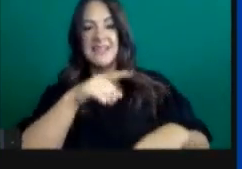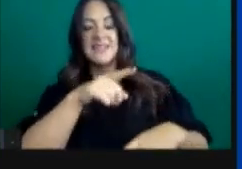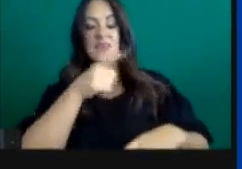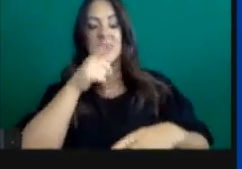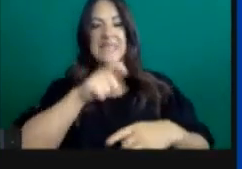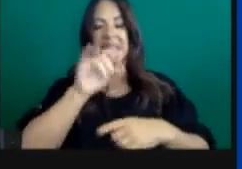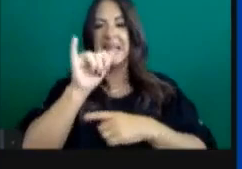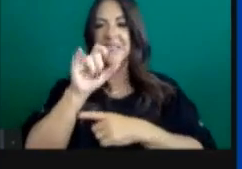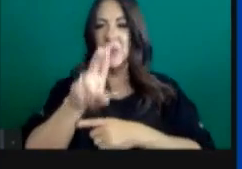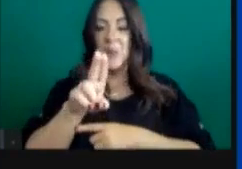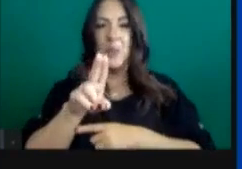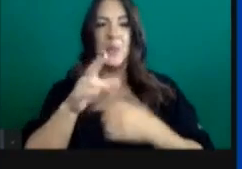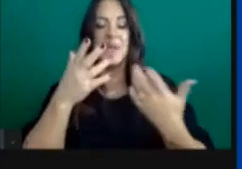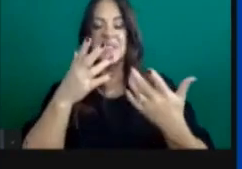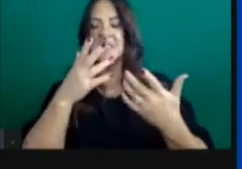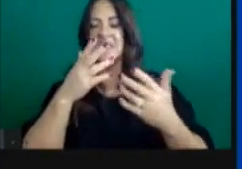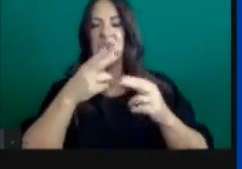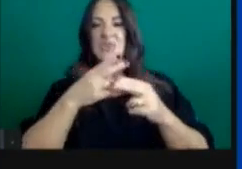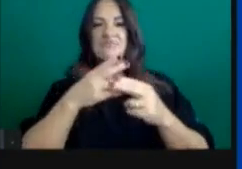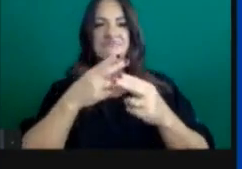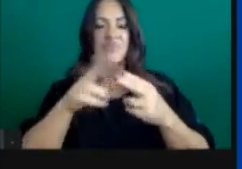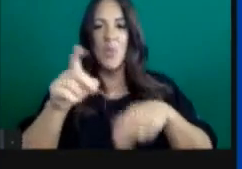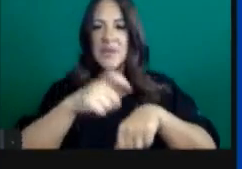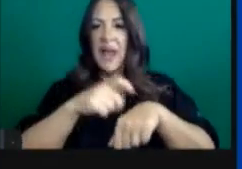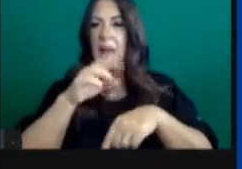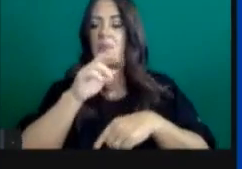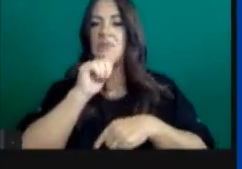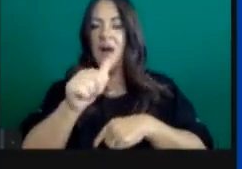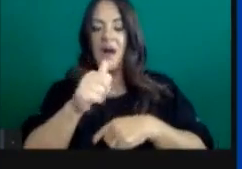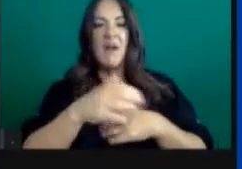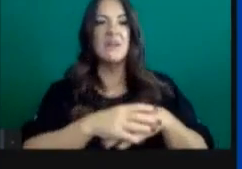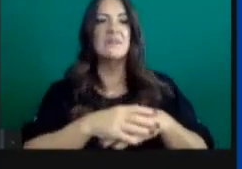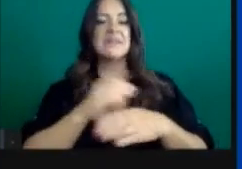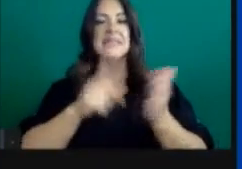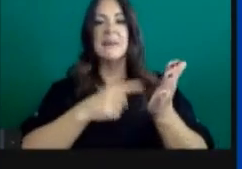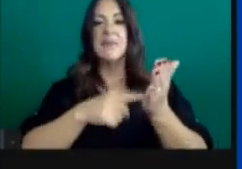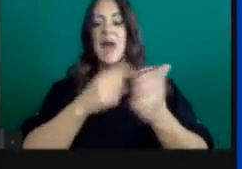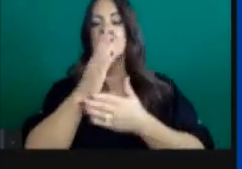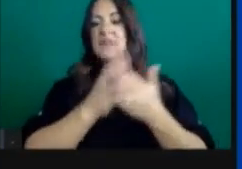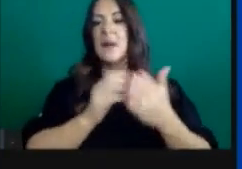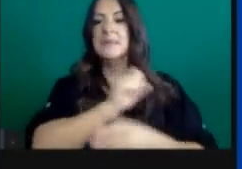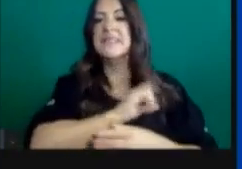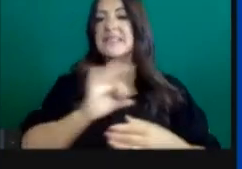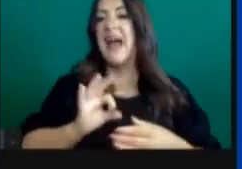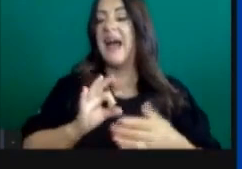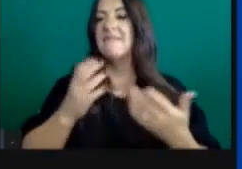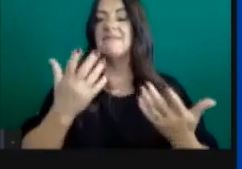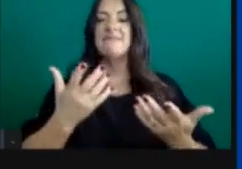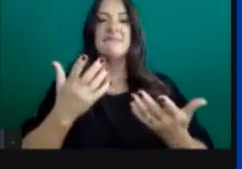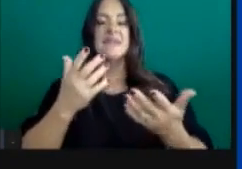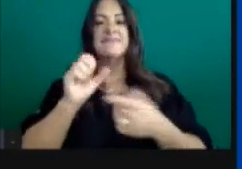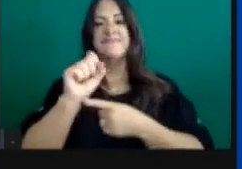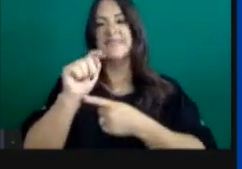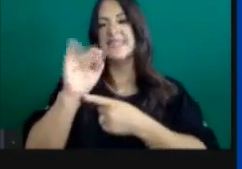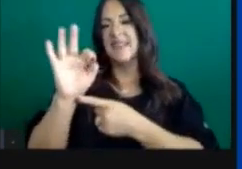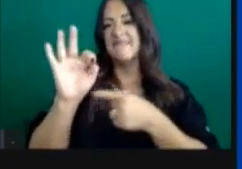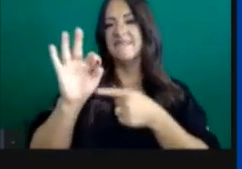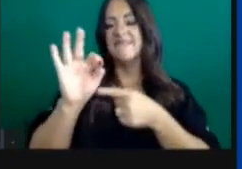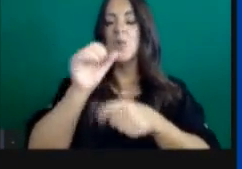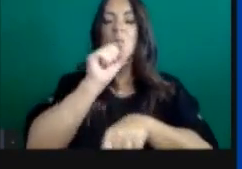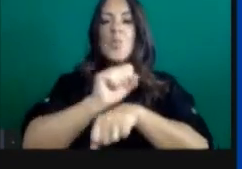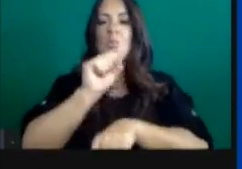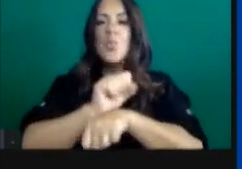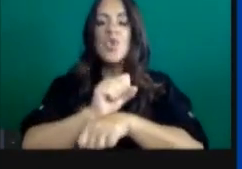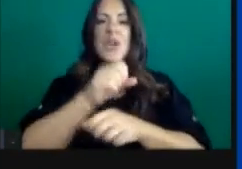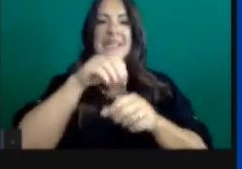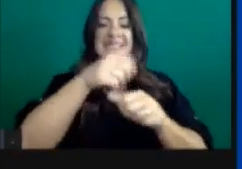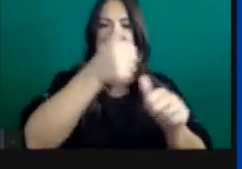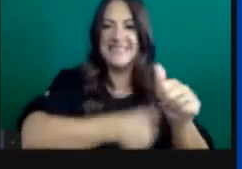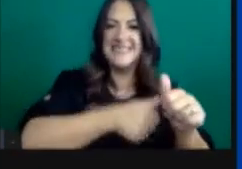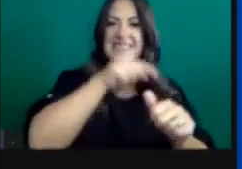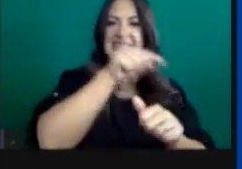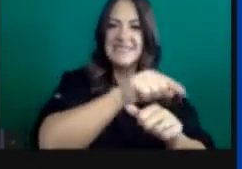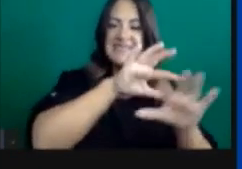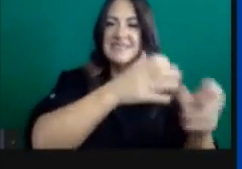ICUS WITH PATIENTS IN ONE DAY, EMERGENCY PUT DEPARTMENTS WHO ARE NOT -- LONGER THAN NORMAL.